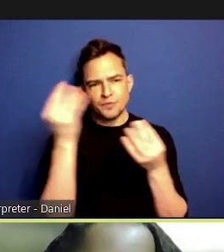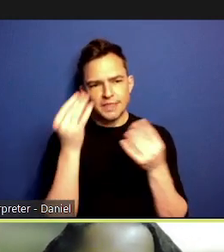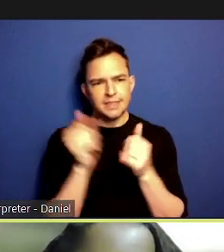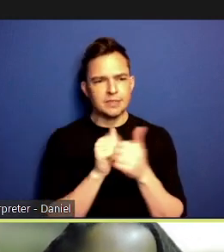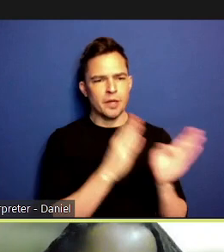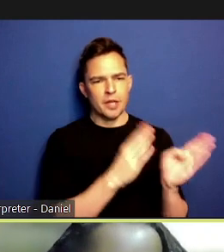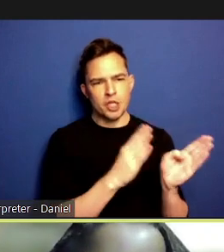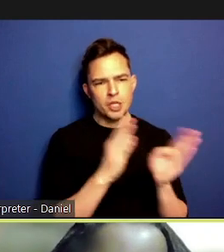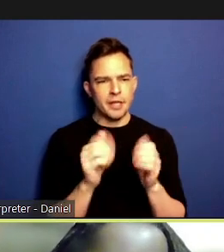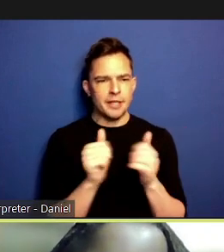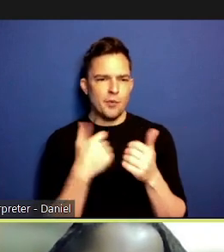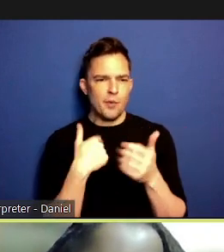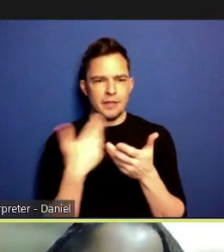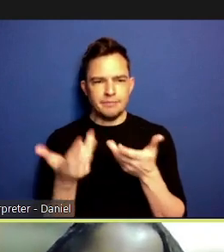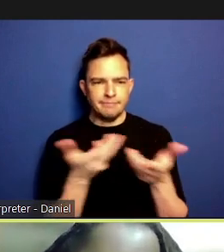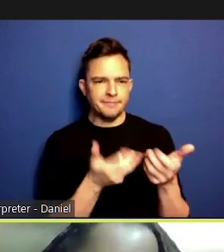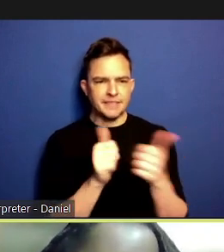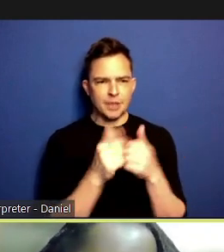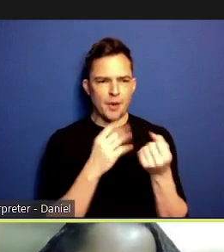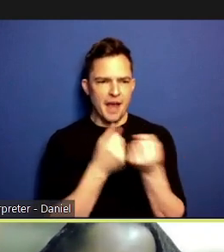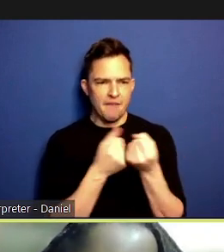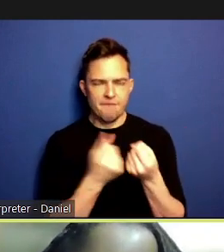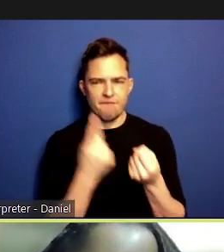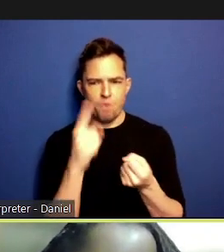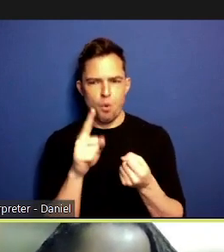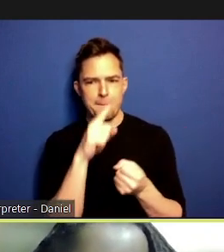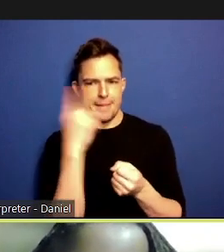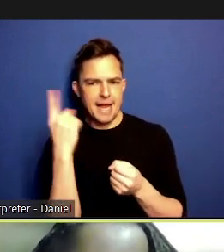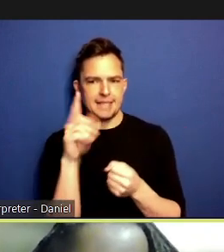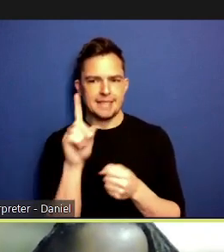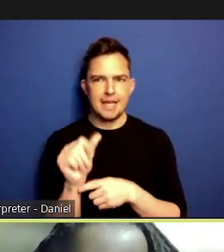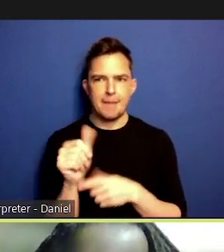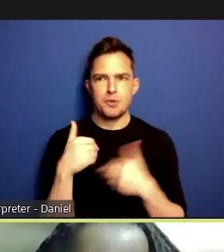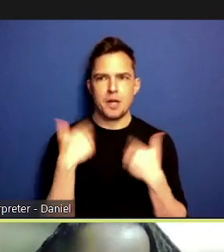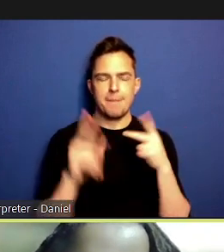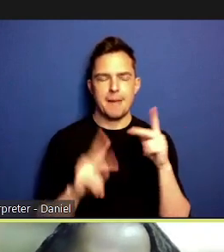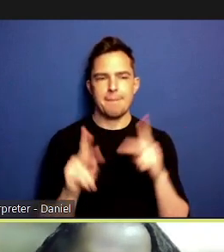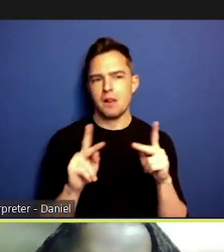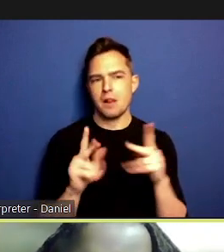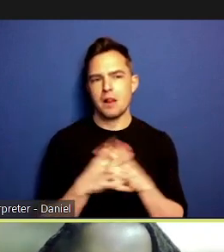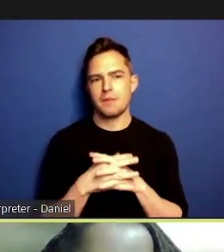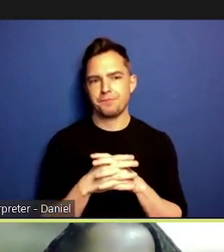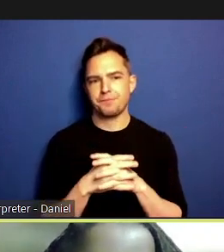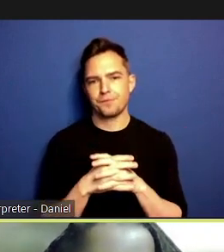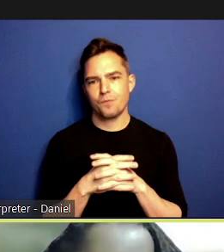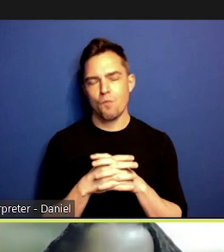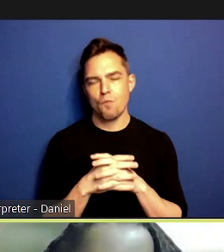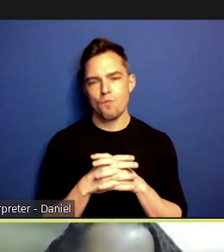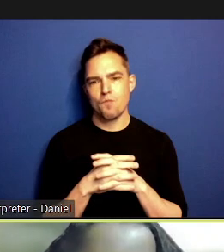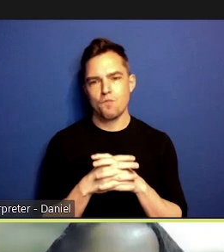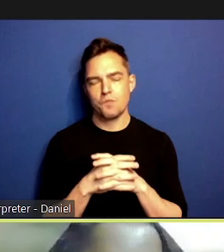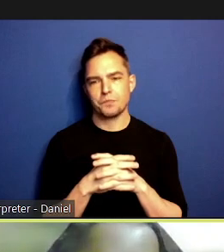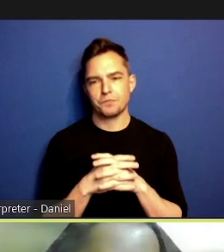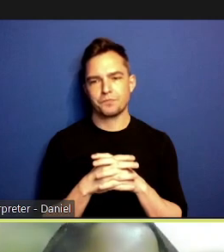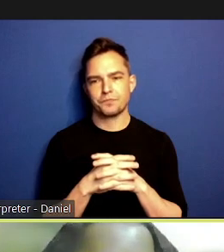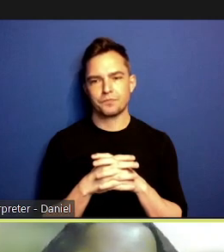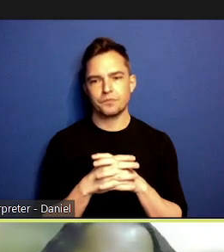we interact with and advocate for black disabled young people. And I wanna like really make